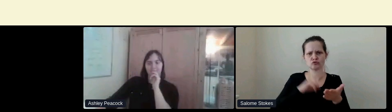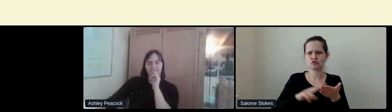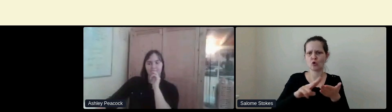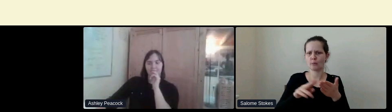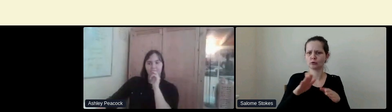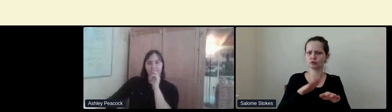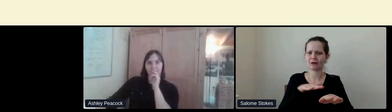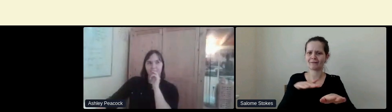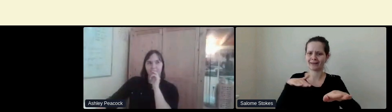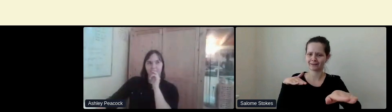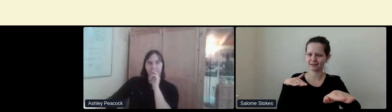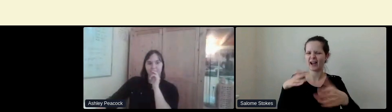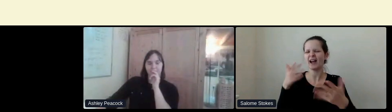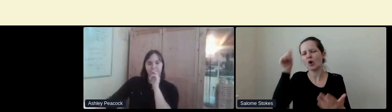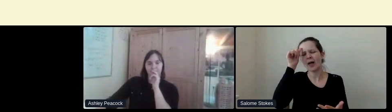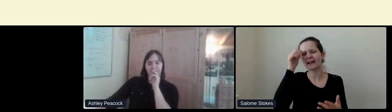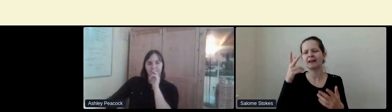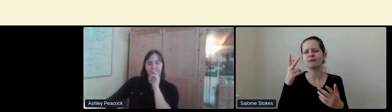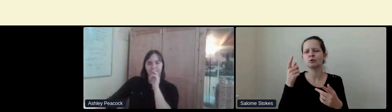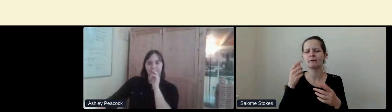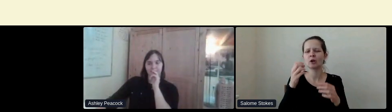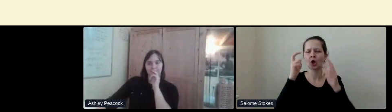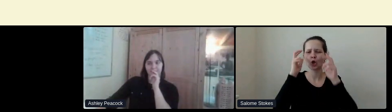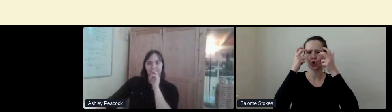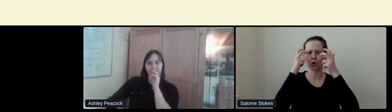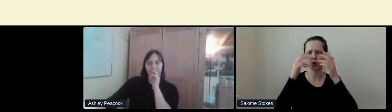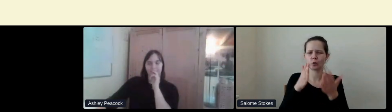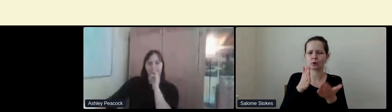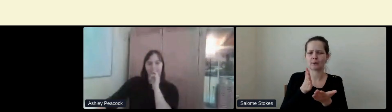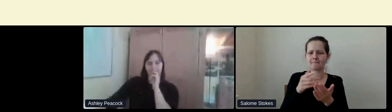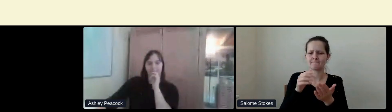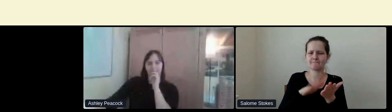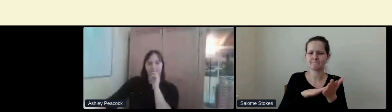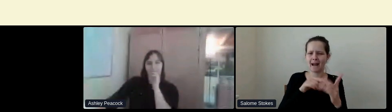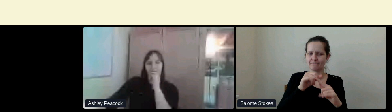Maps which will give me an idea of traffic conditions in one place or another. There's